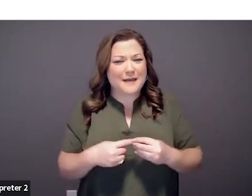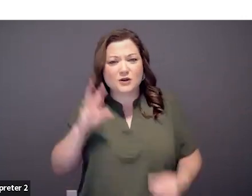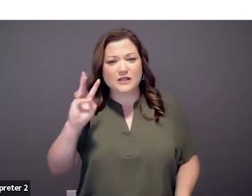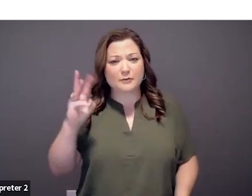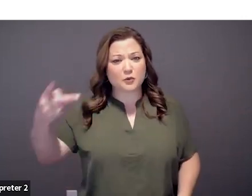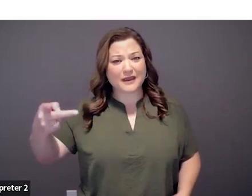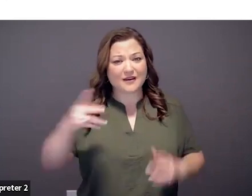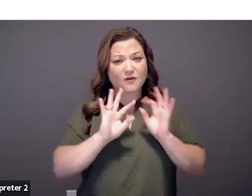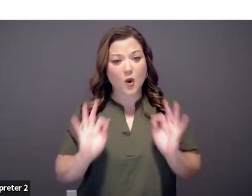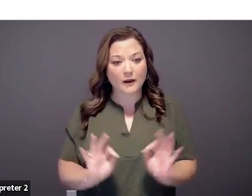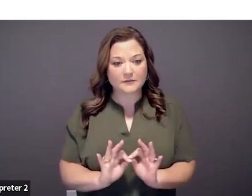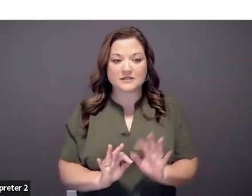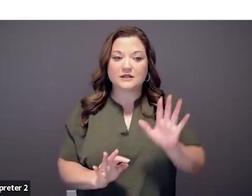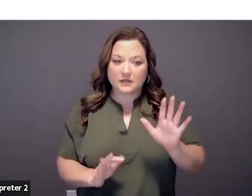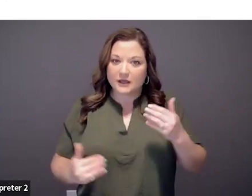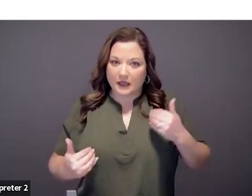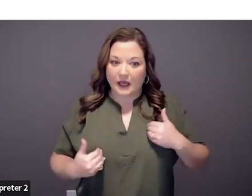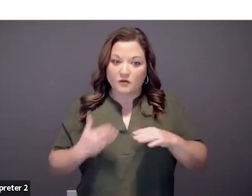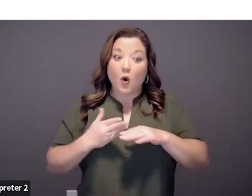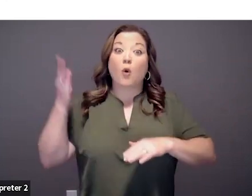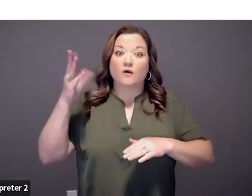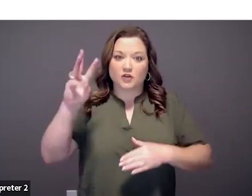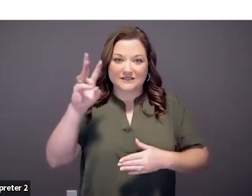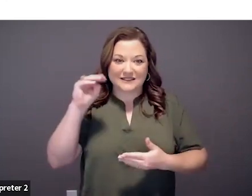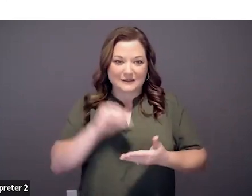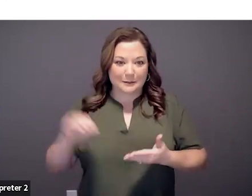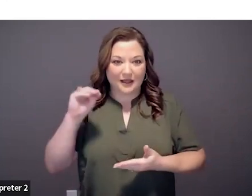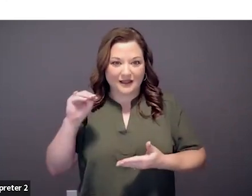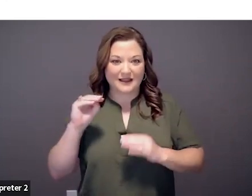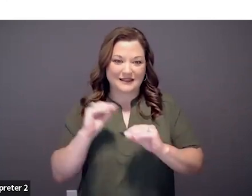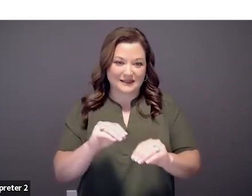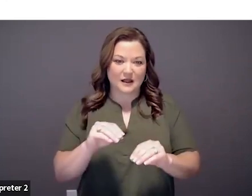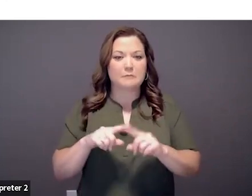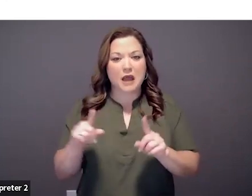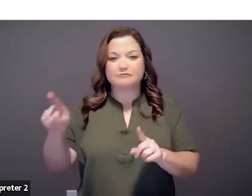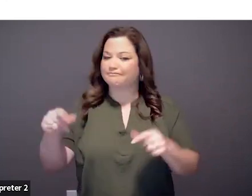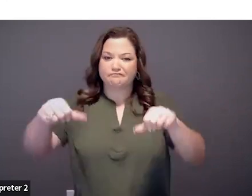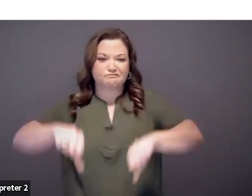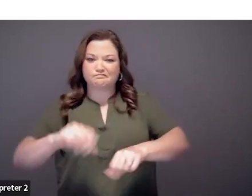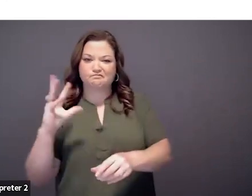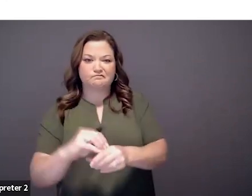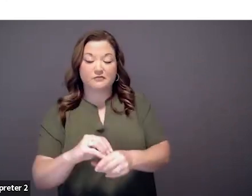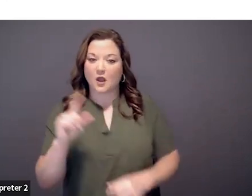They have over six million installations but they declined to participate. They were the only one who declined.